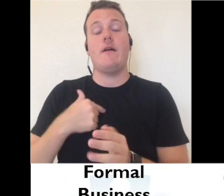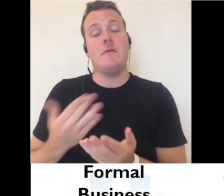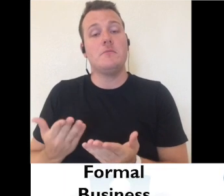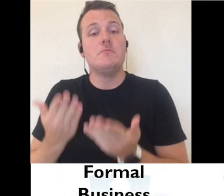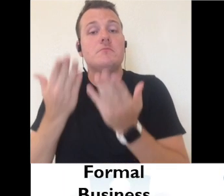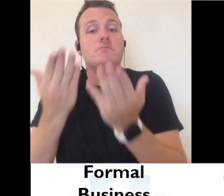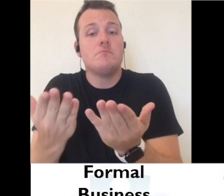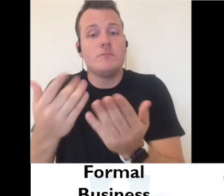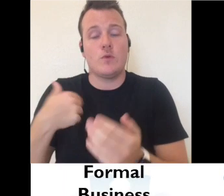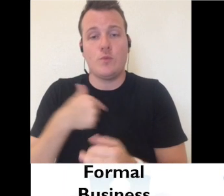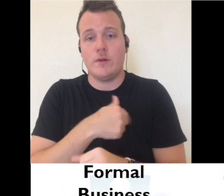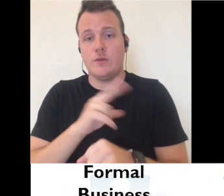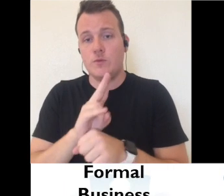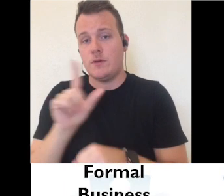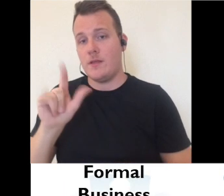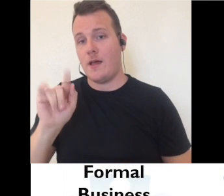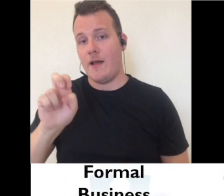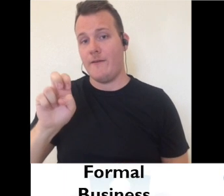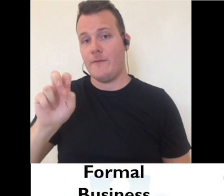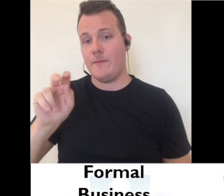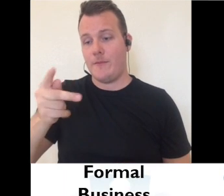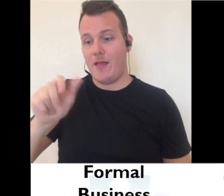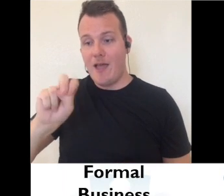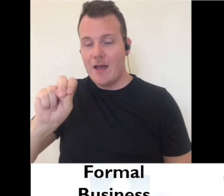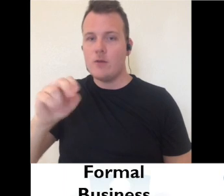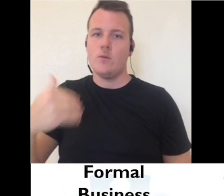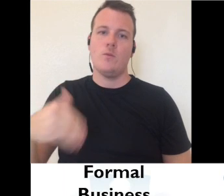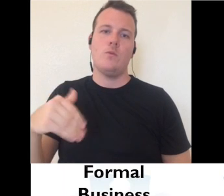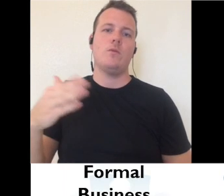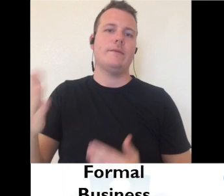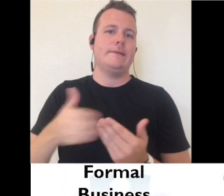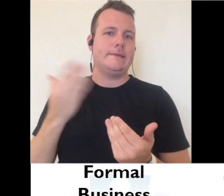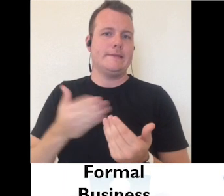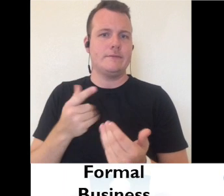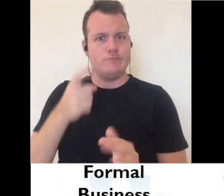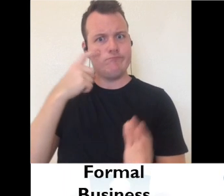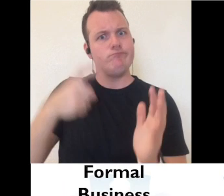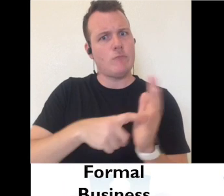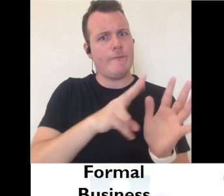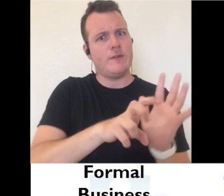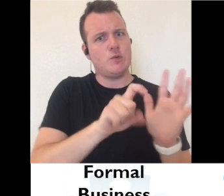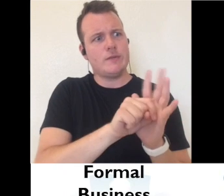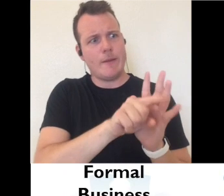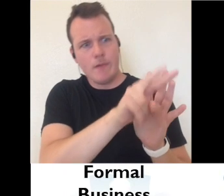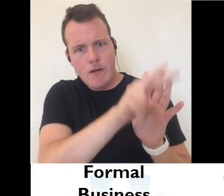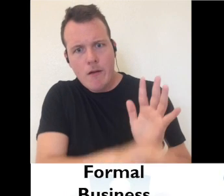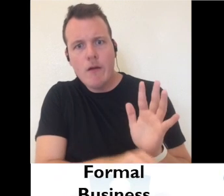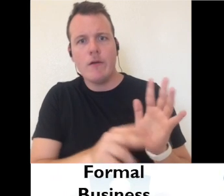Now the components of a formal business plan include the executive summary ,the